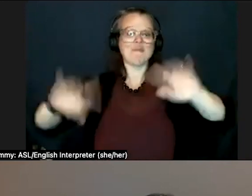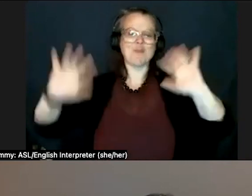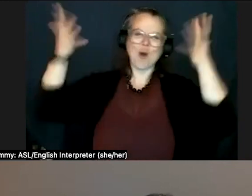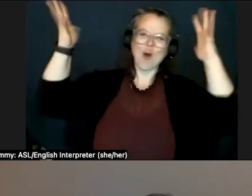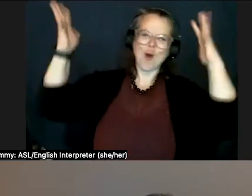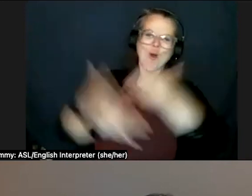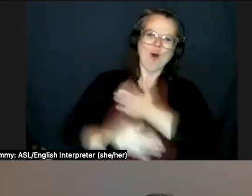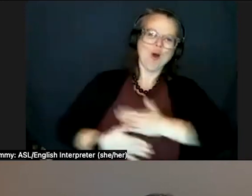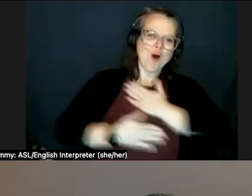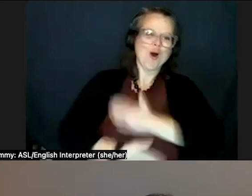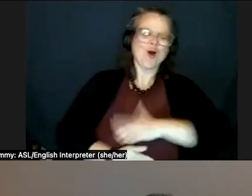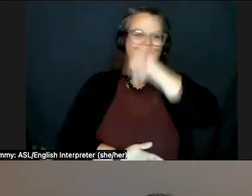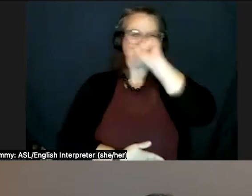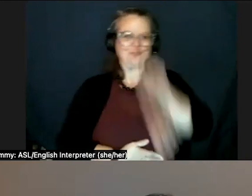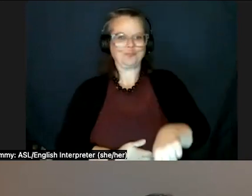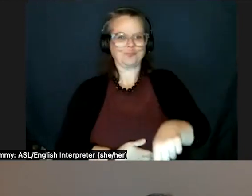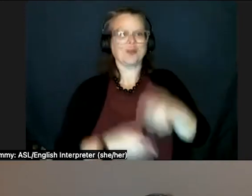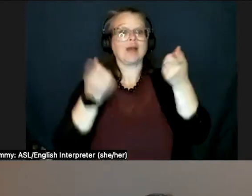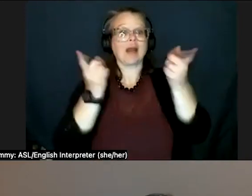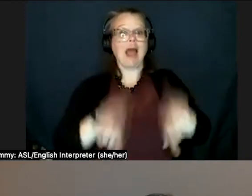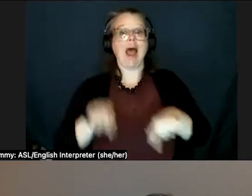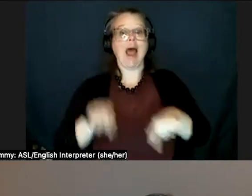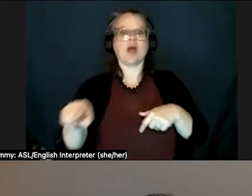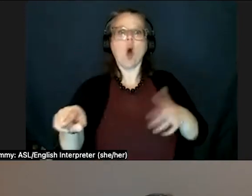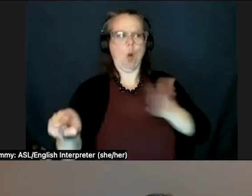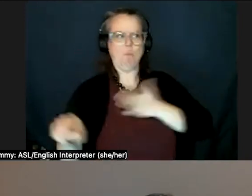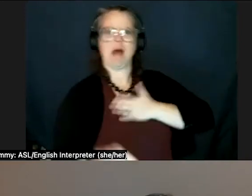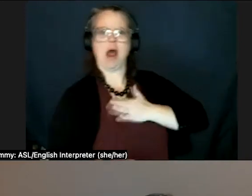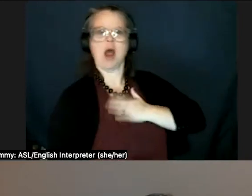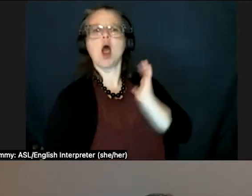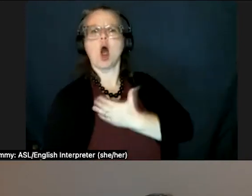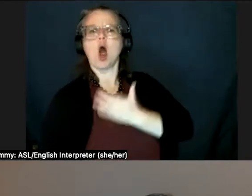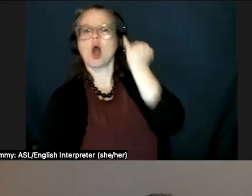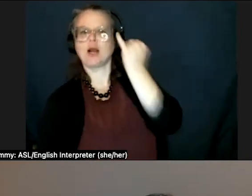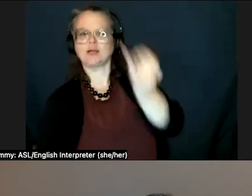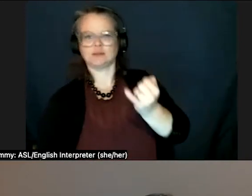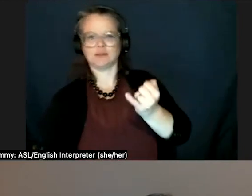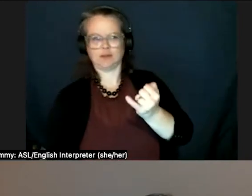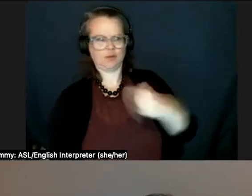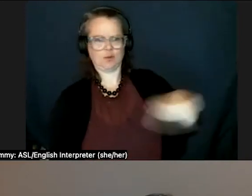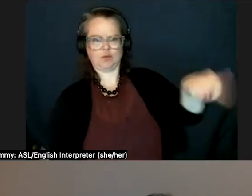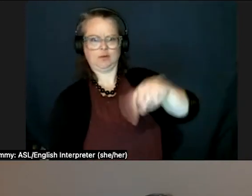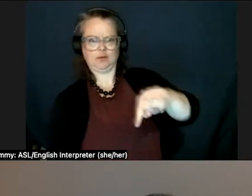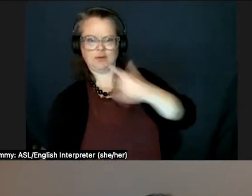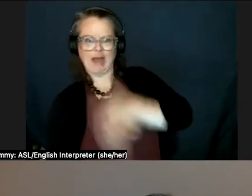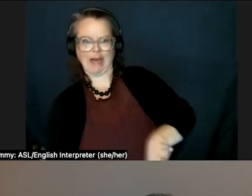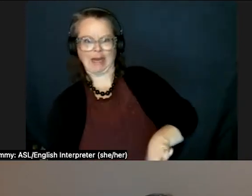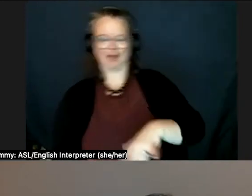a thousand parents and just let them embrace that, that is their child. And they've done